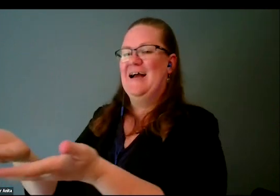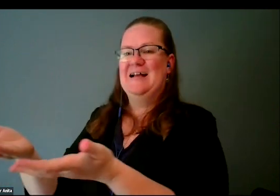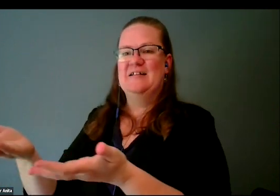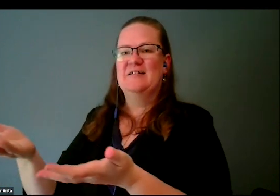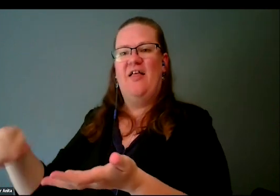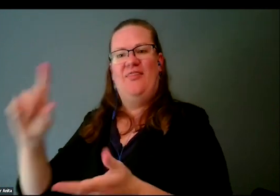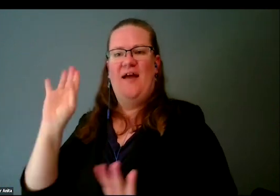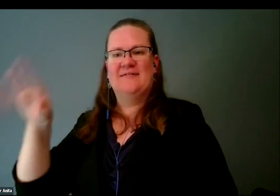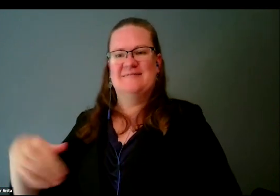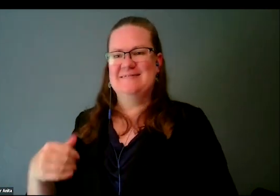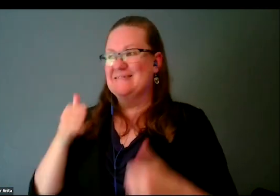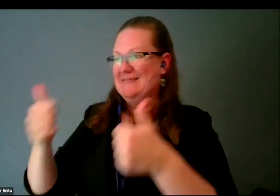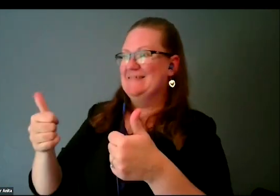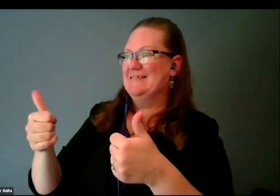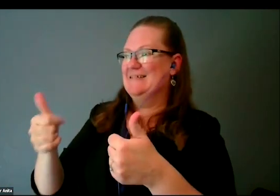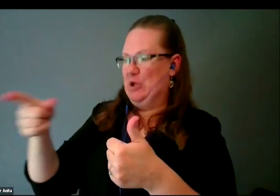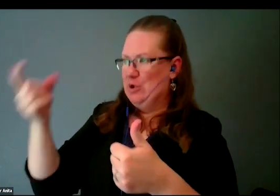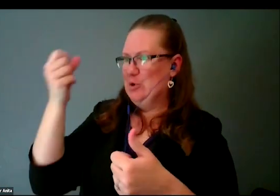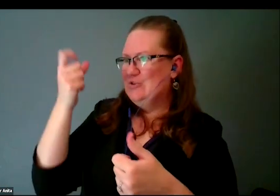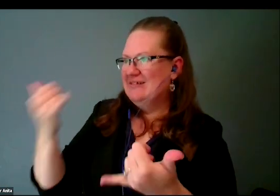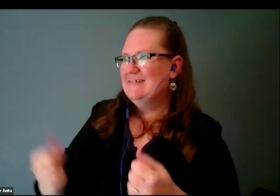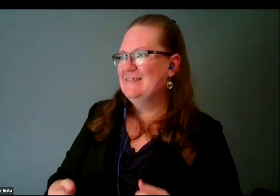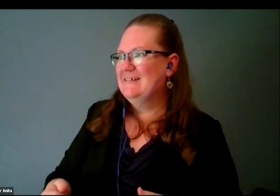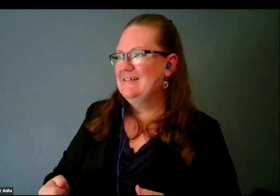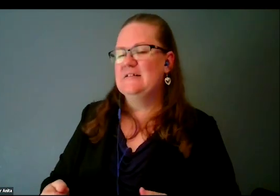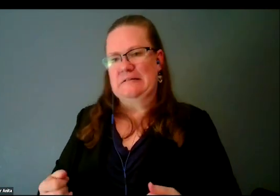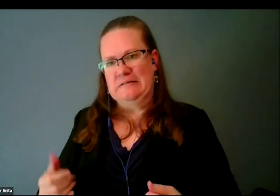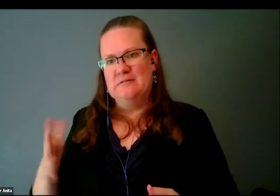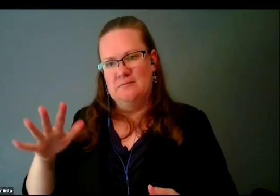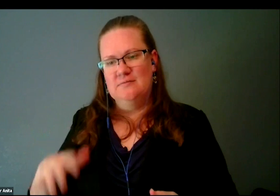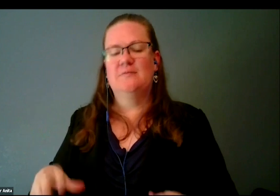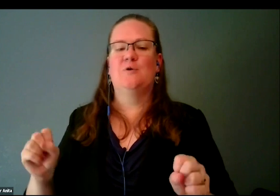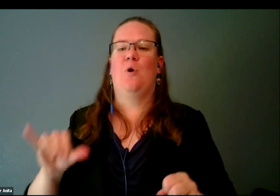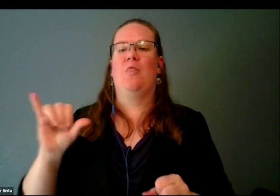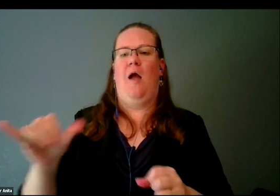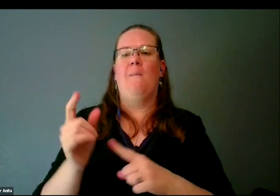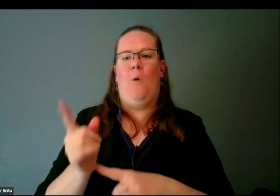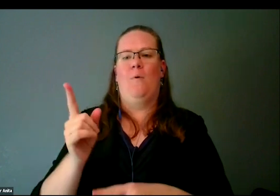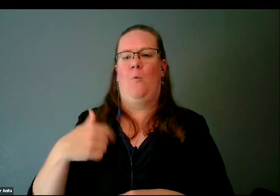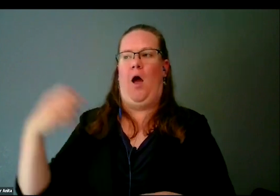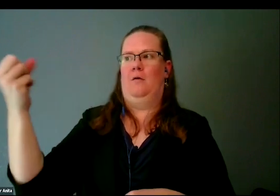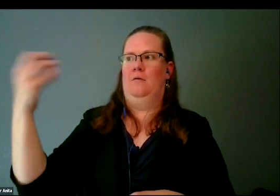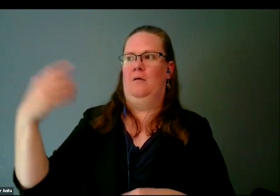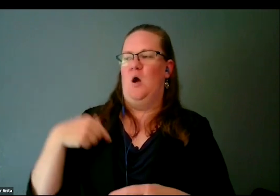and expect them to make meaning out of. This was a moment for me where I had to pause and think, "Okay.